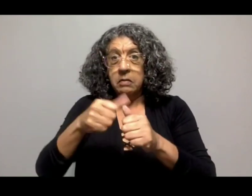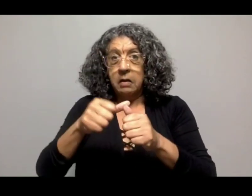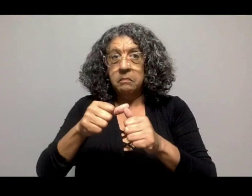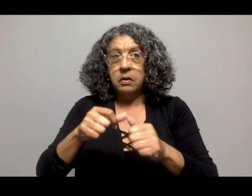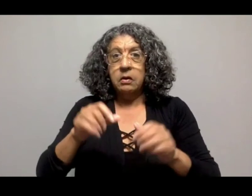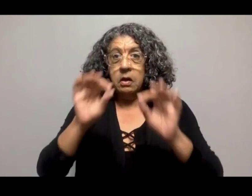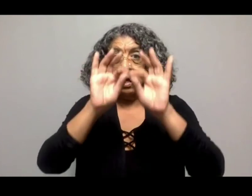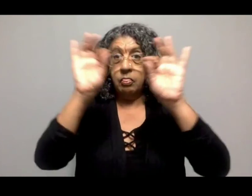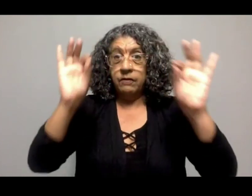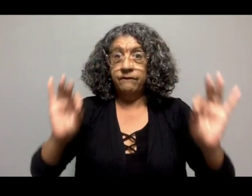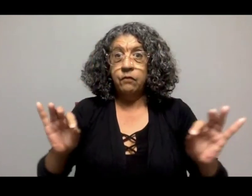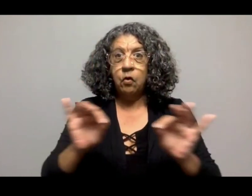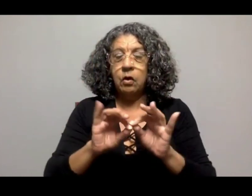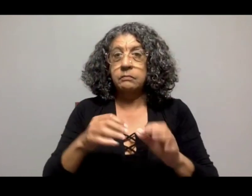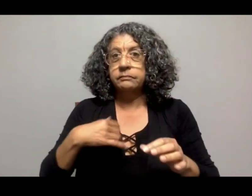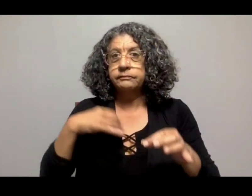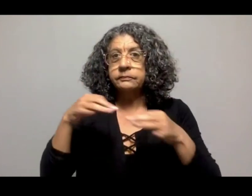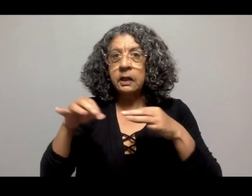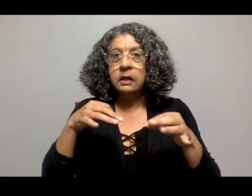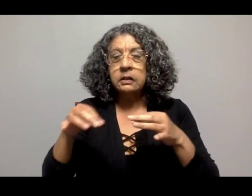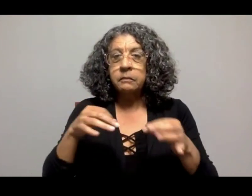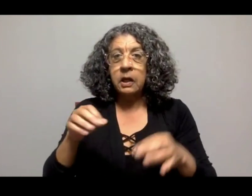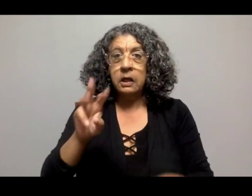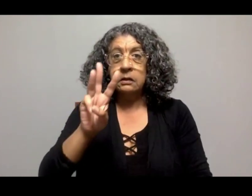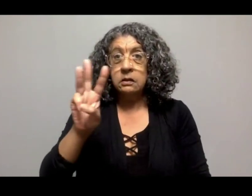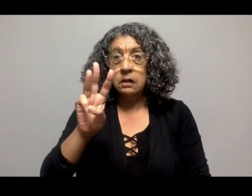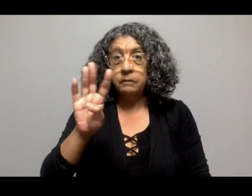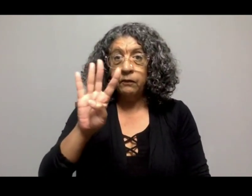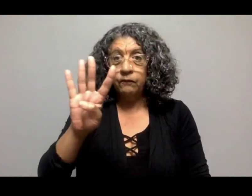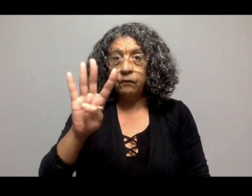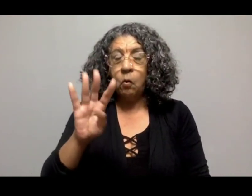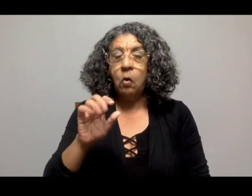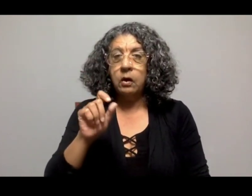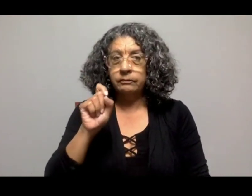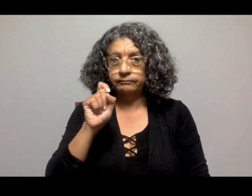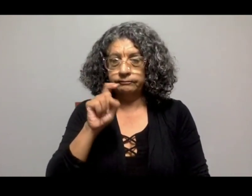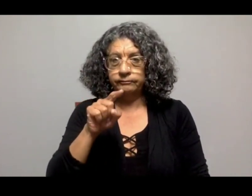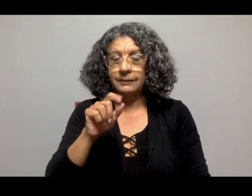If you remember the form I explained previously called the w-4